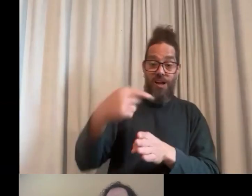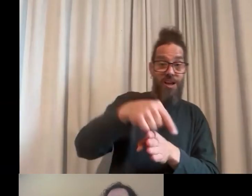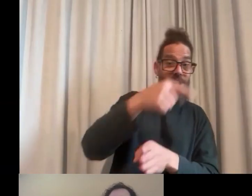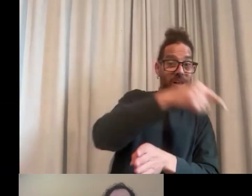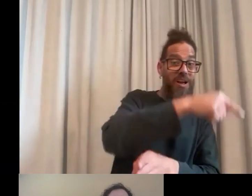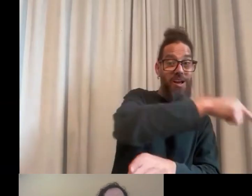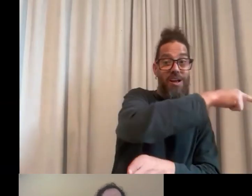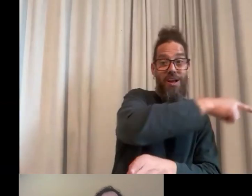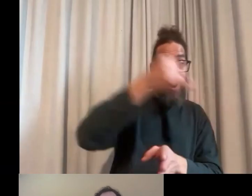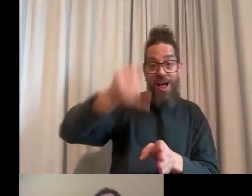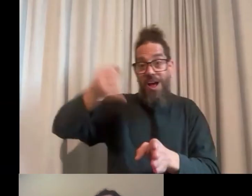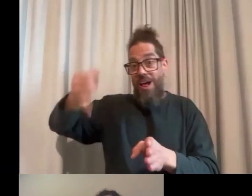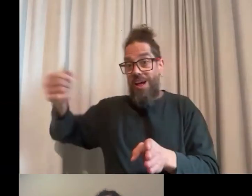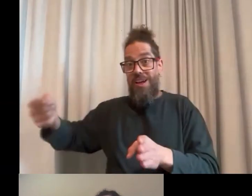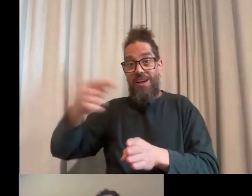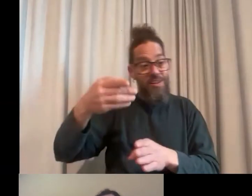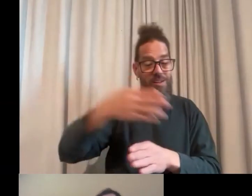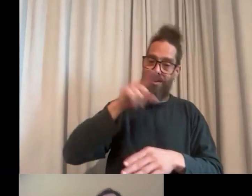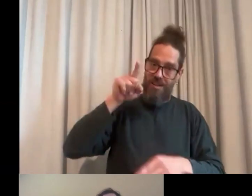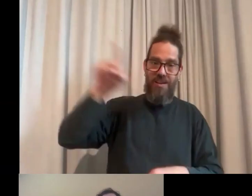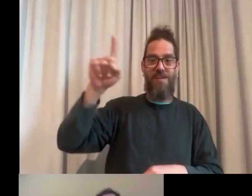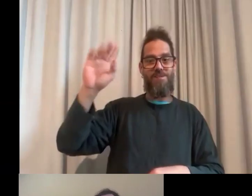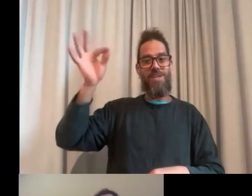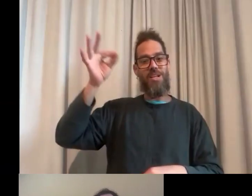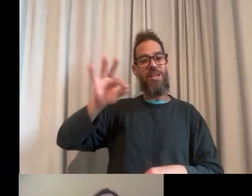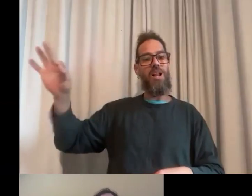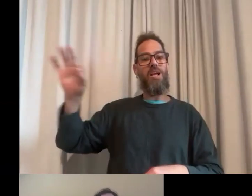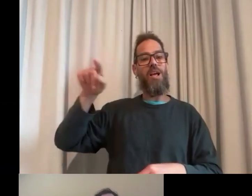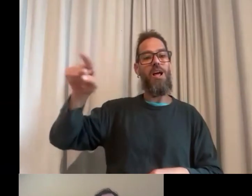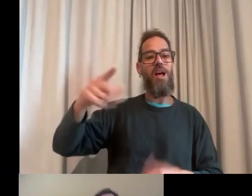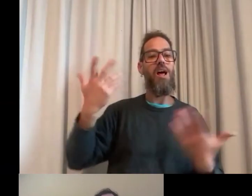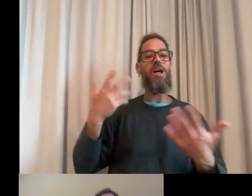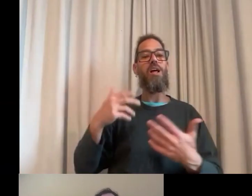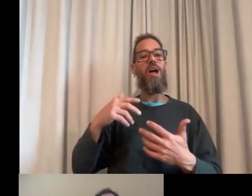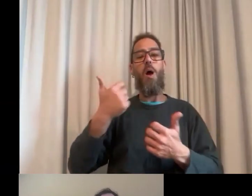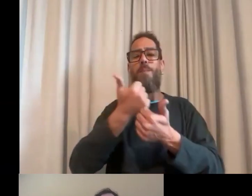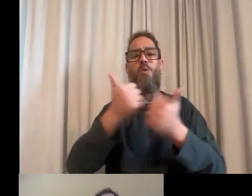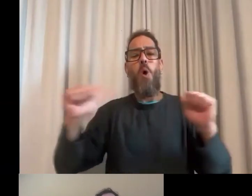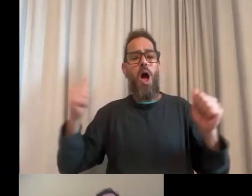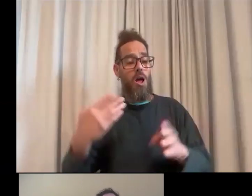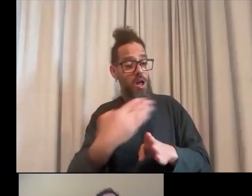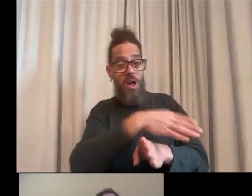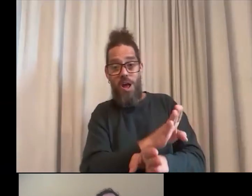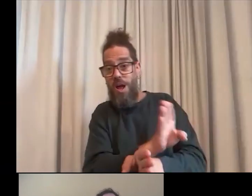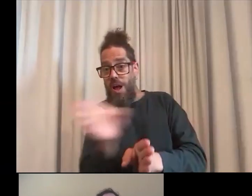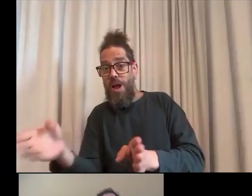There's special resources like how wheat is handled, how uranium is handled. Those industries are federally regulated,